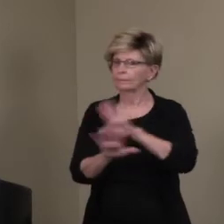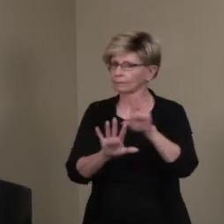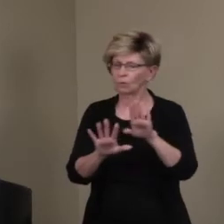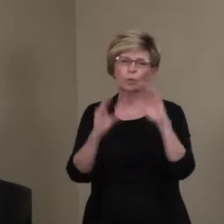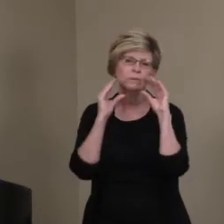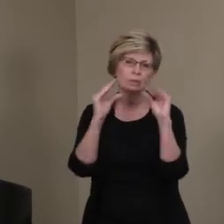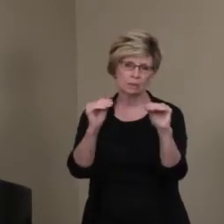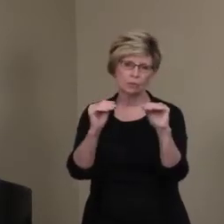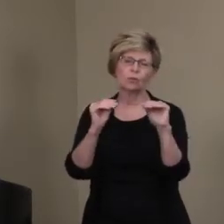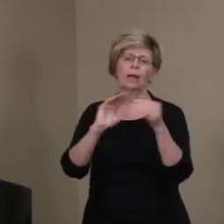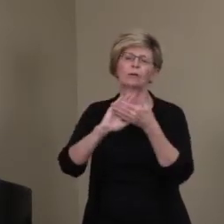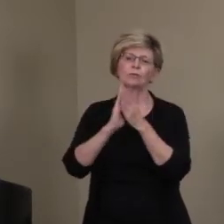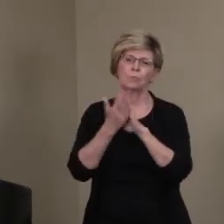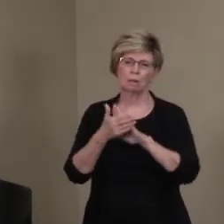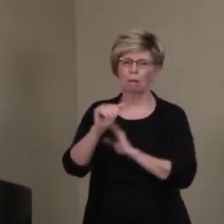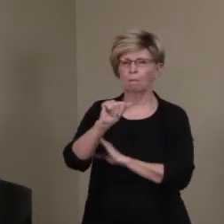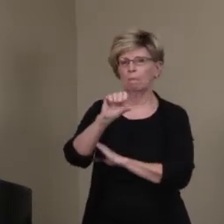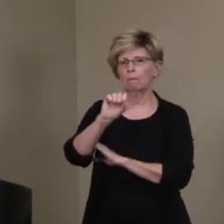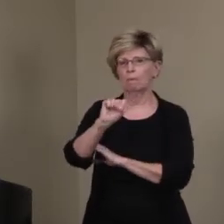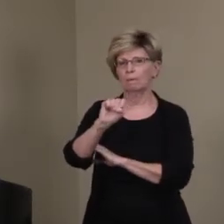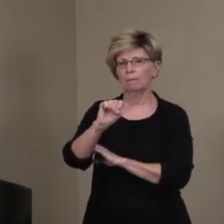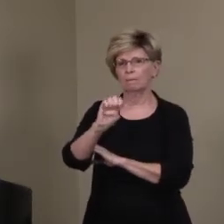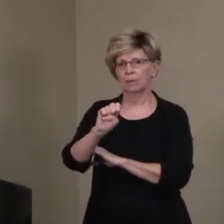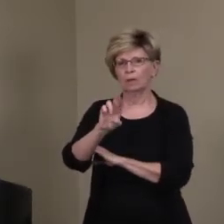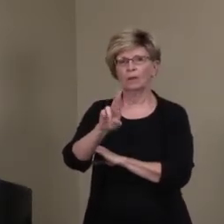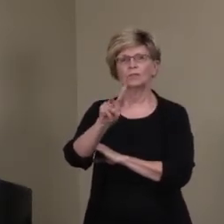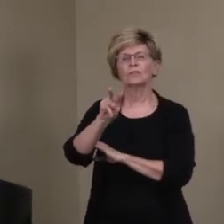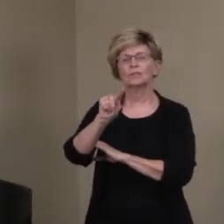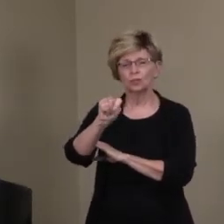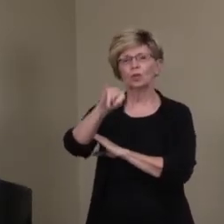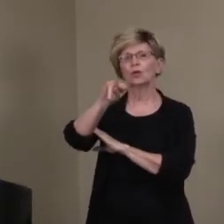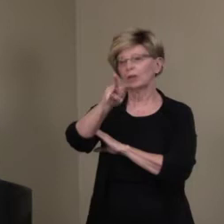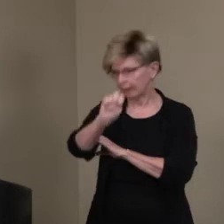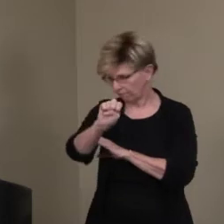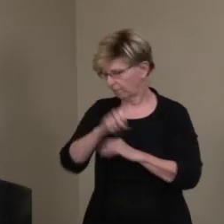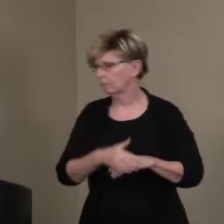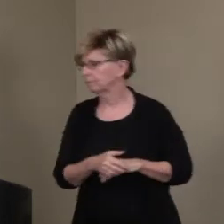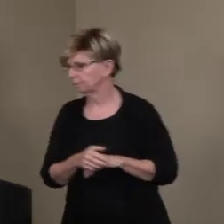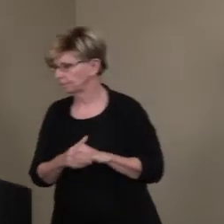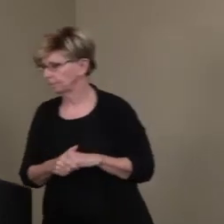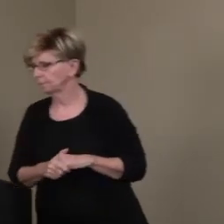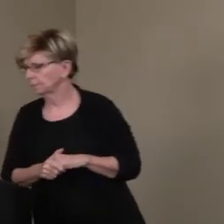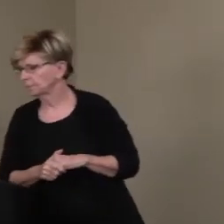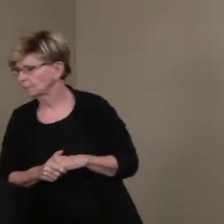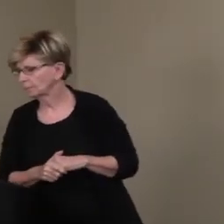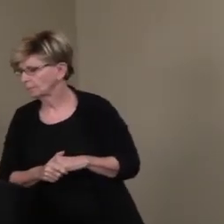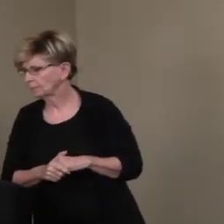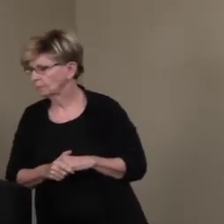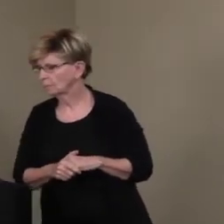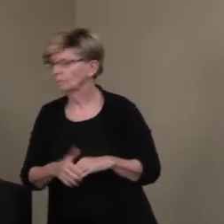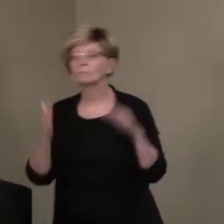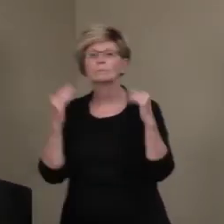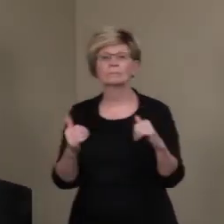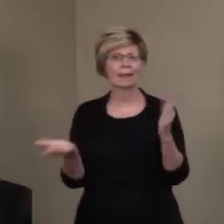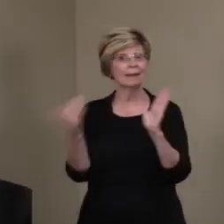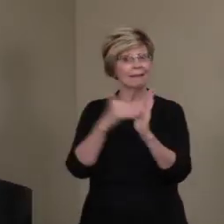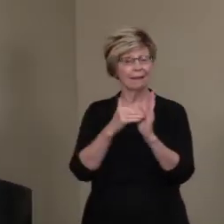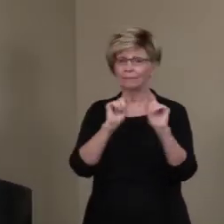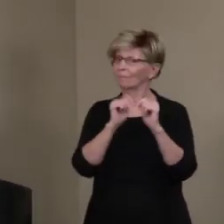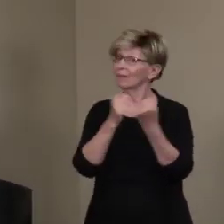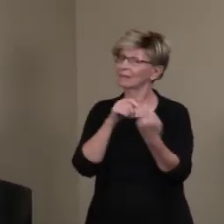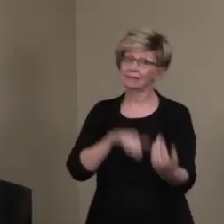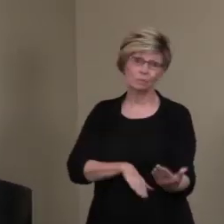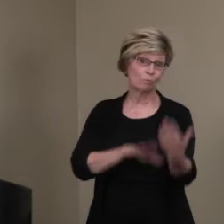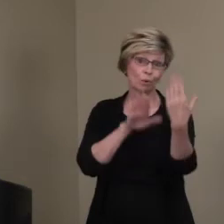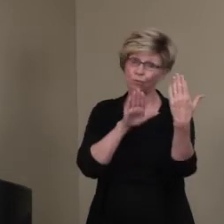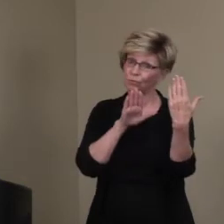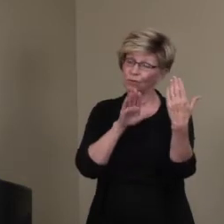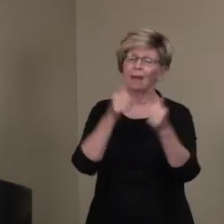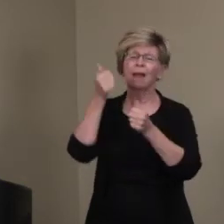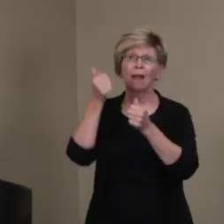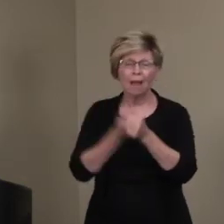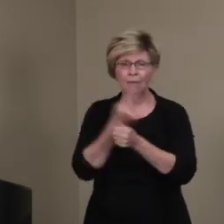afraid to ask you'll need to teach them how to be assertive again it's a team